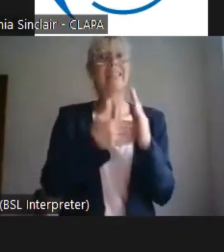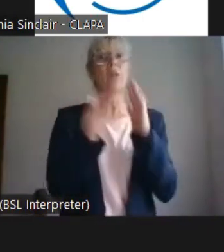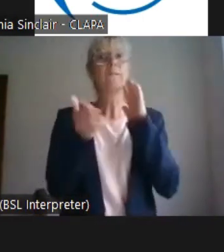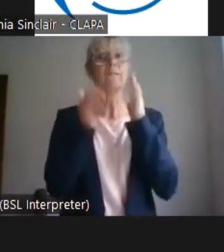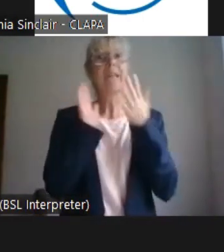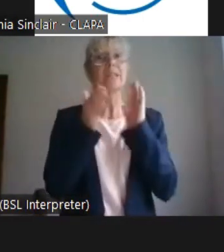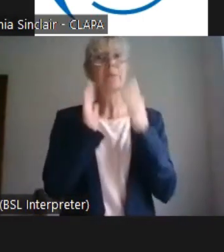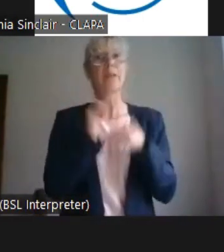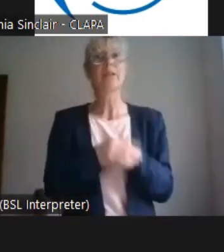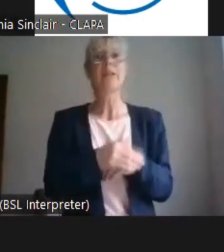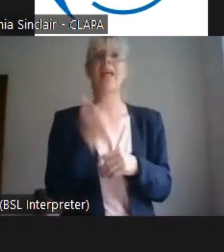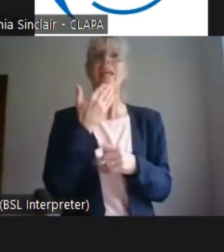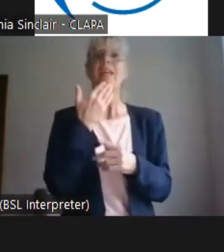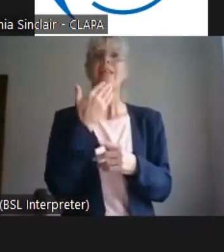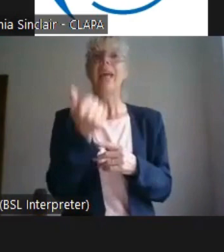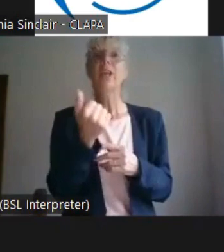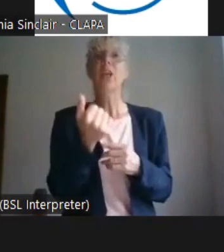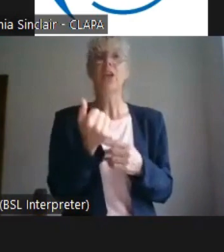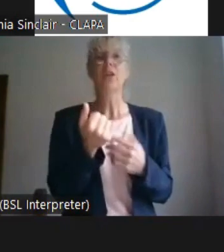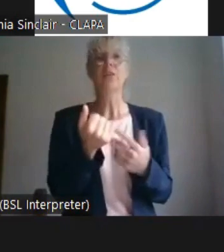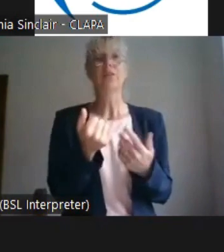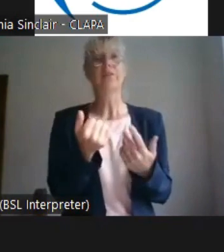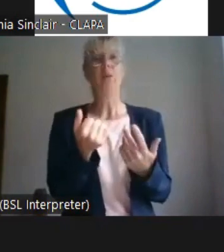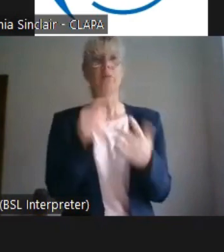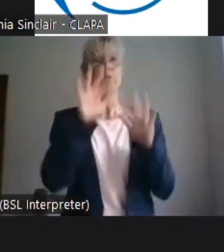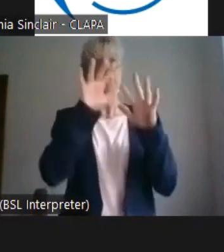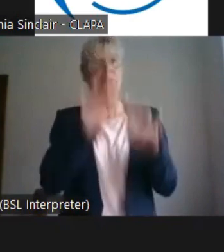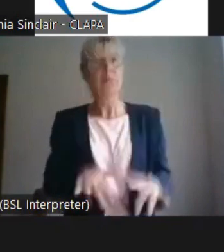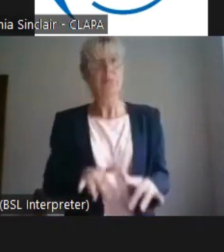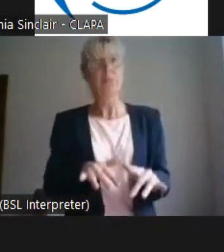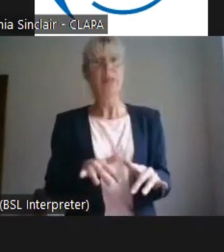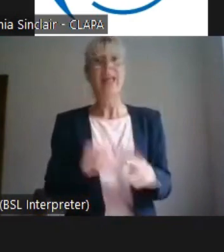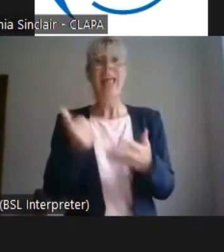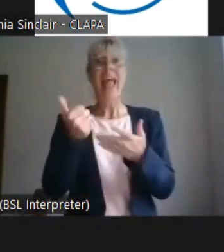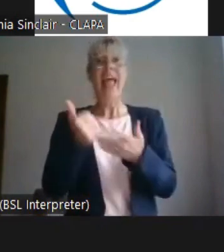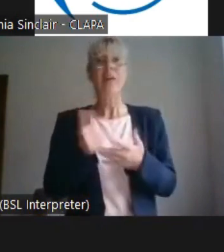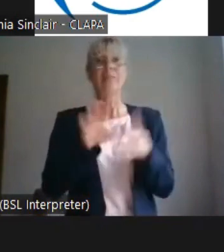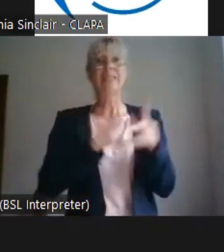um thank you for taking the time to do this not only does it help to improve these events